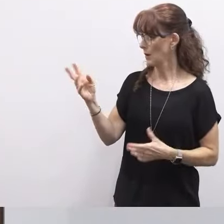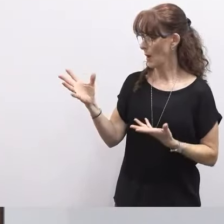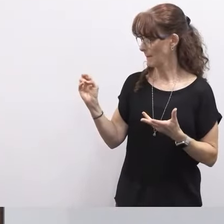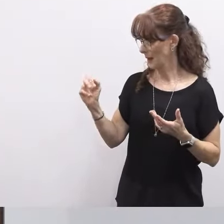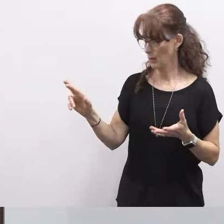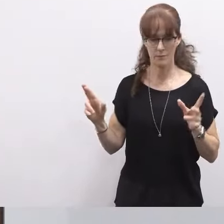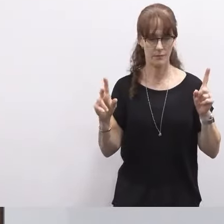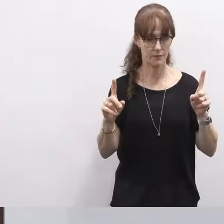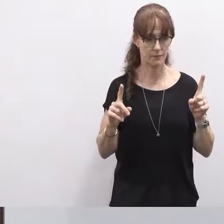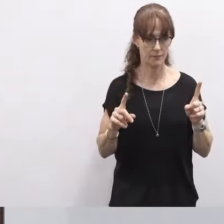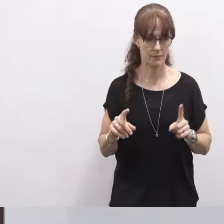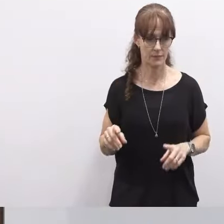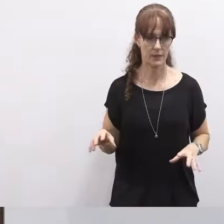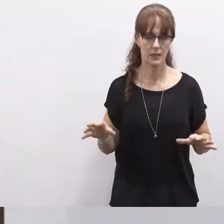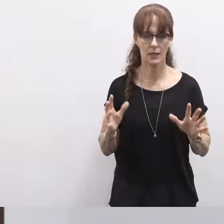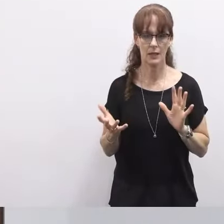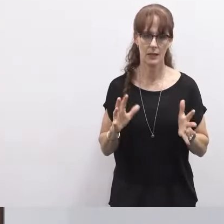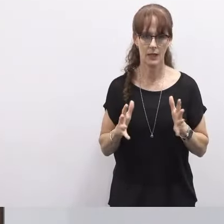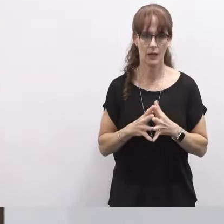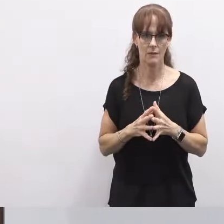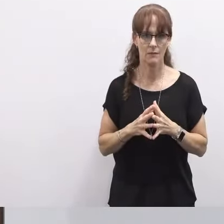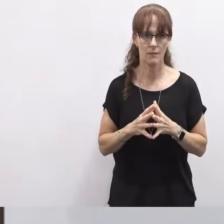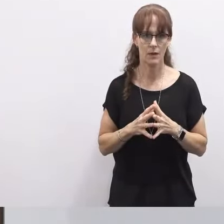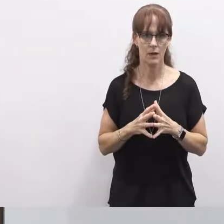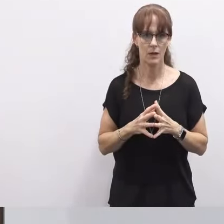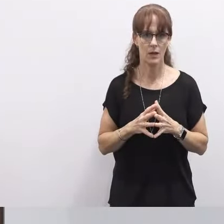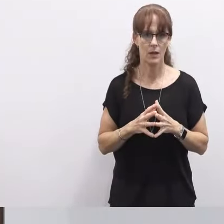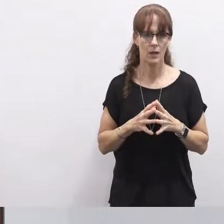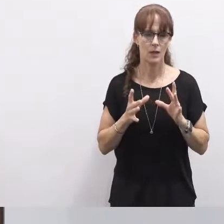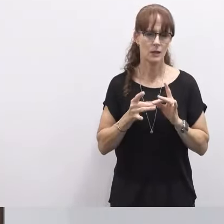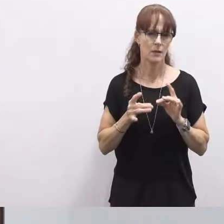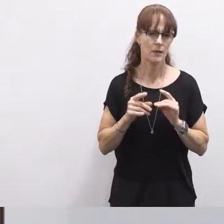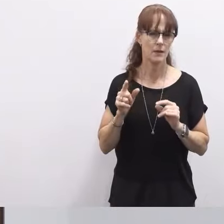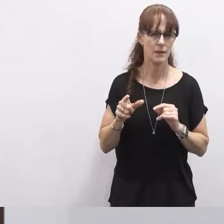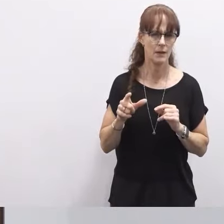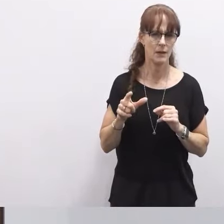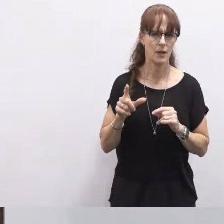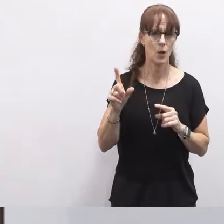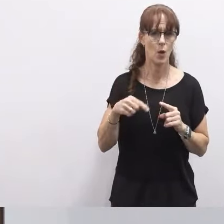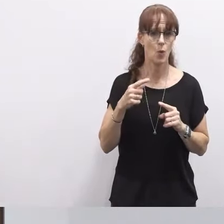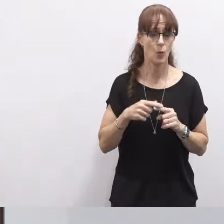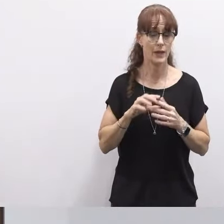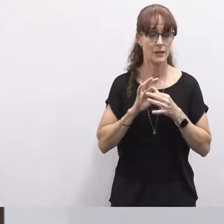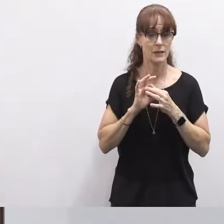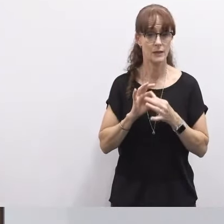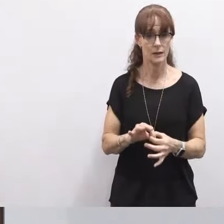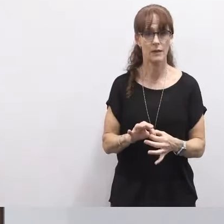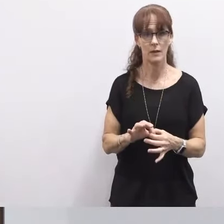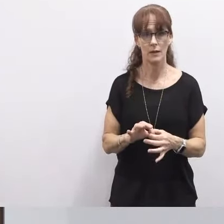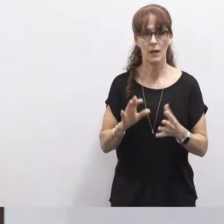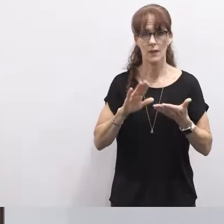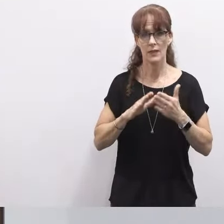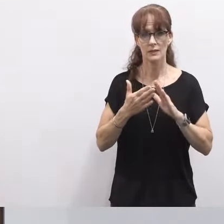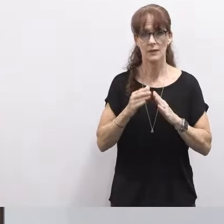This one is more of a levity comment here. When it comes to the city of Long Beach,